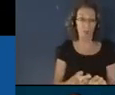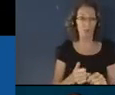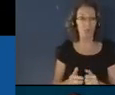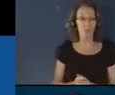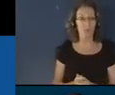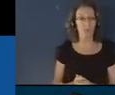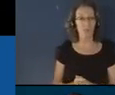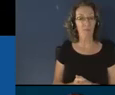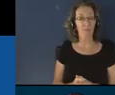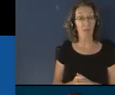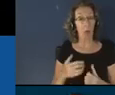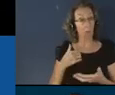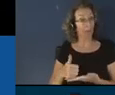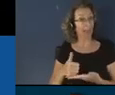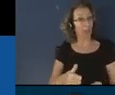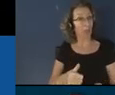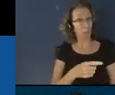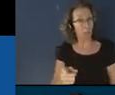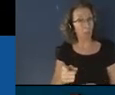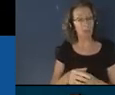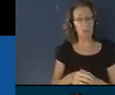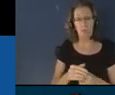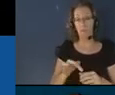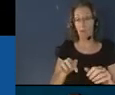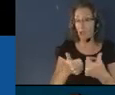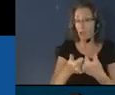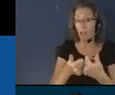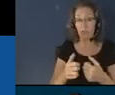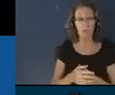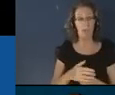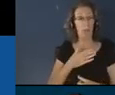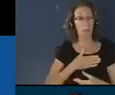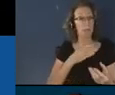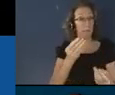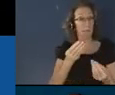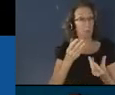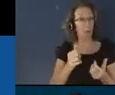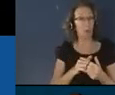we can assist you if you have challenges with it, please let us know contact the Pac Rim team.